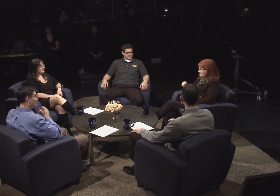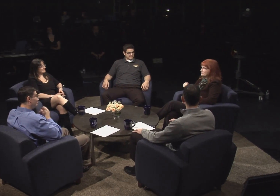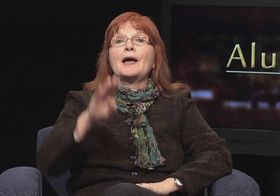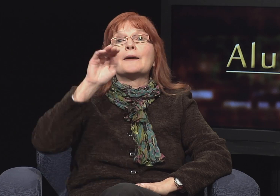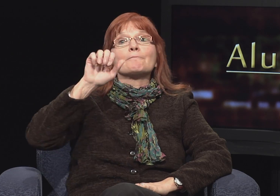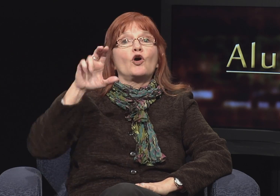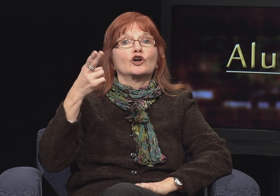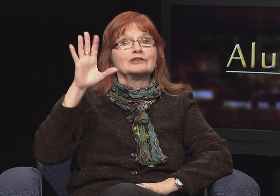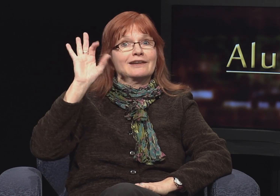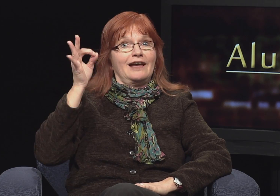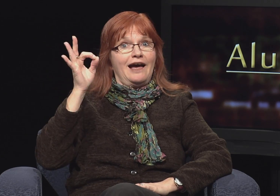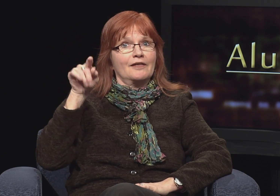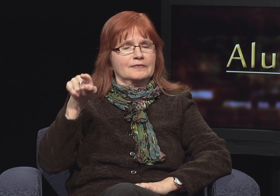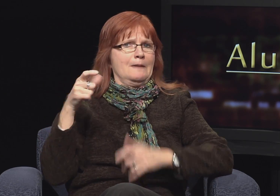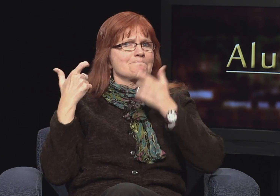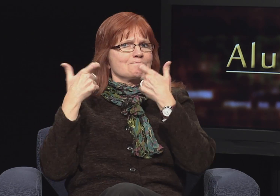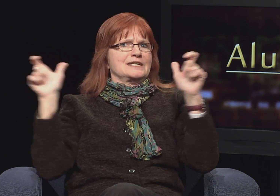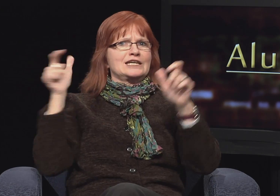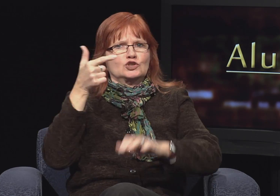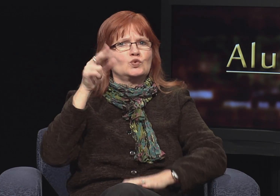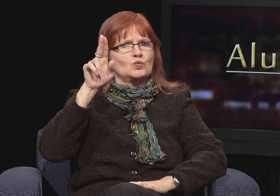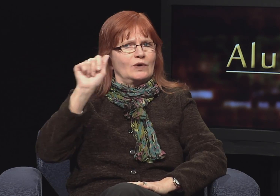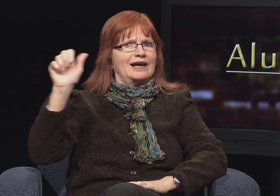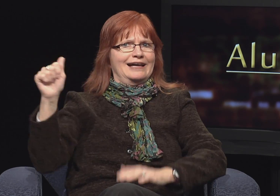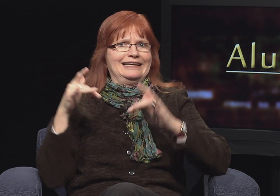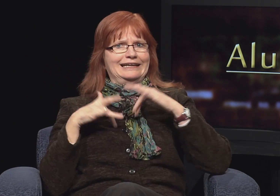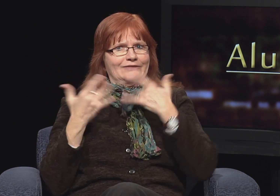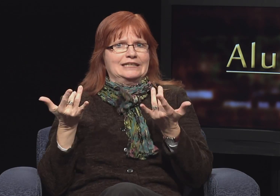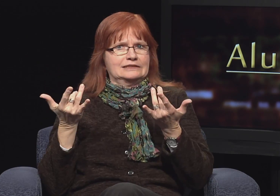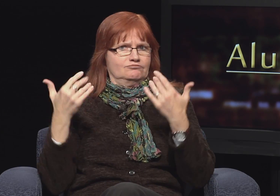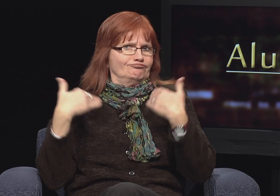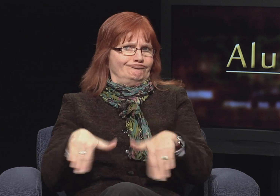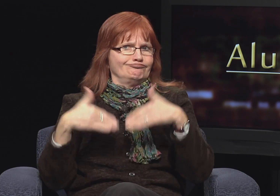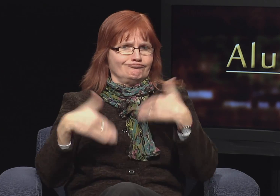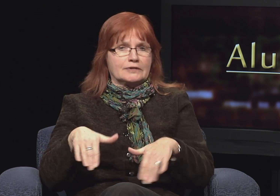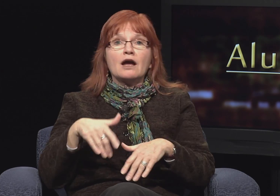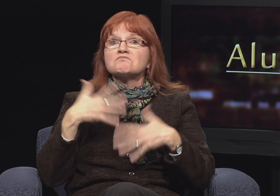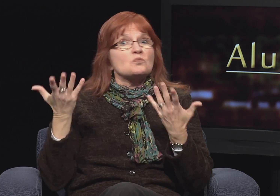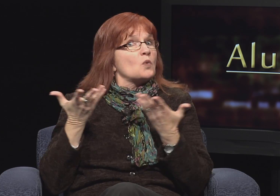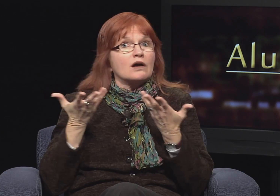On March 9th, we're going to have a special event hosted by the GUAA.